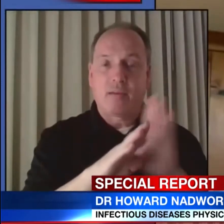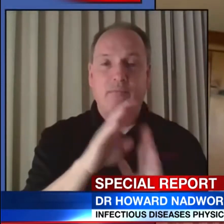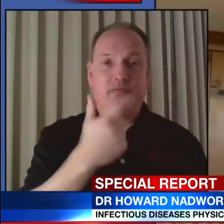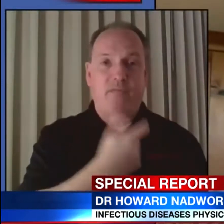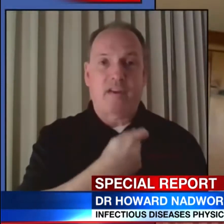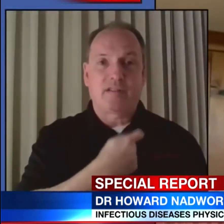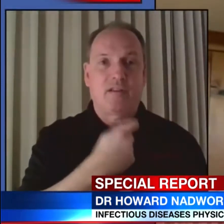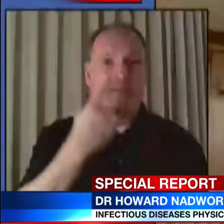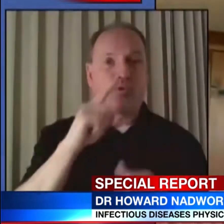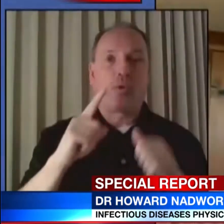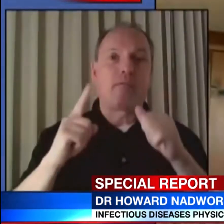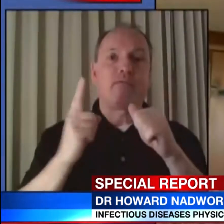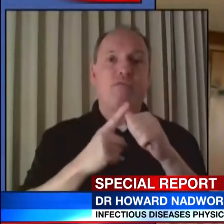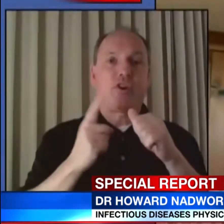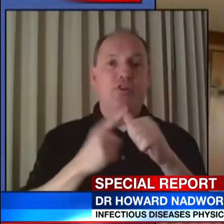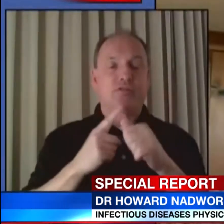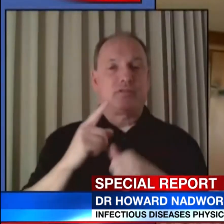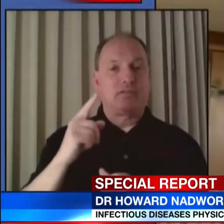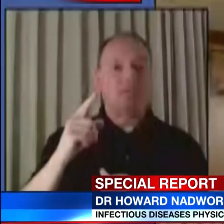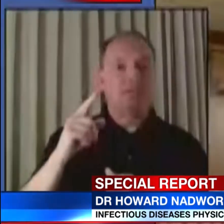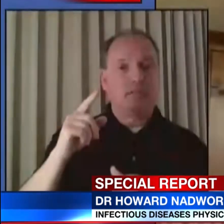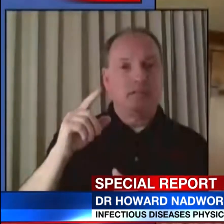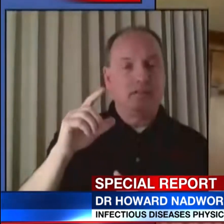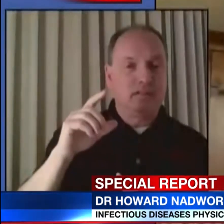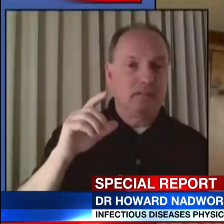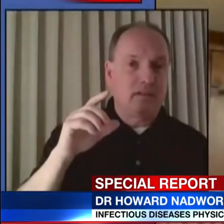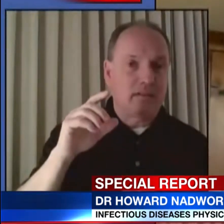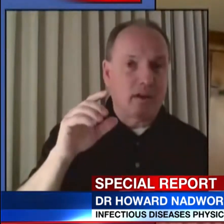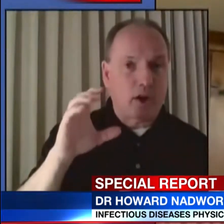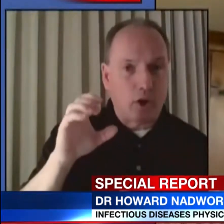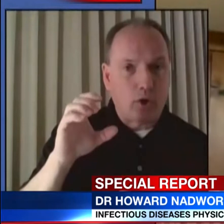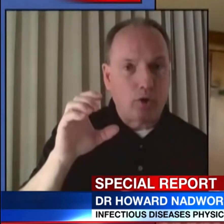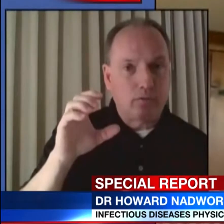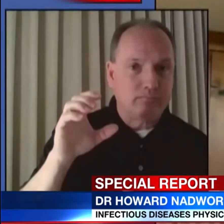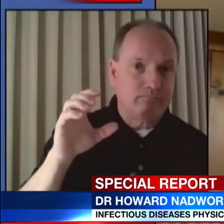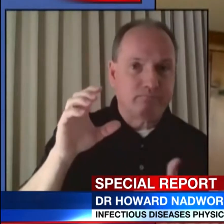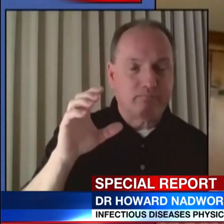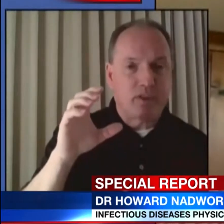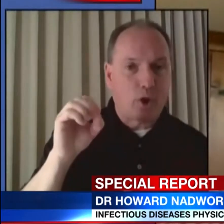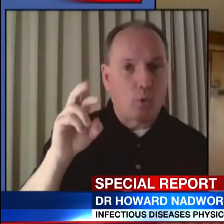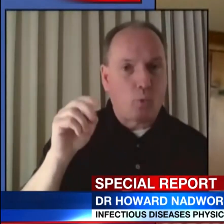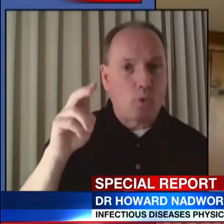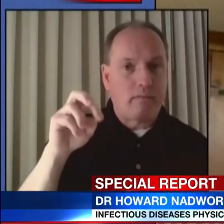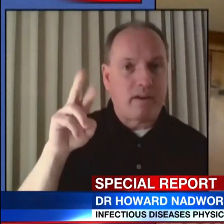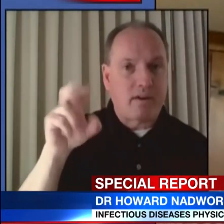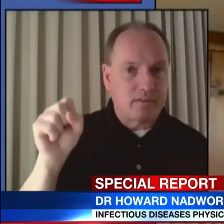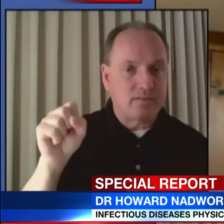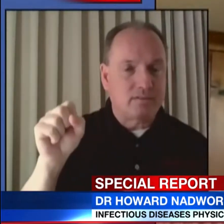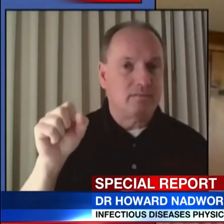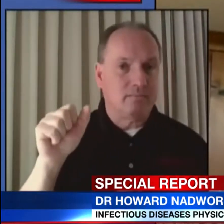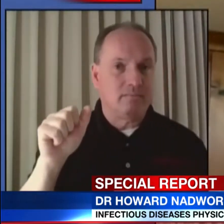INFECTION AND DEATH. AND THE VACCINE WE DEVELOPED WAS USED WITH THE ORIGINAL STRAIN AND MANY OF THE